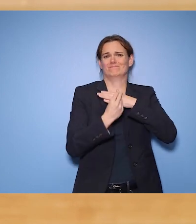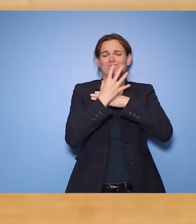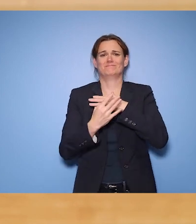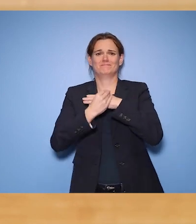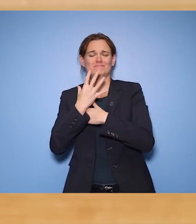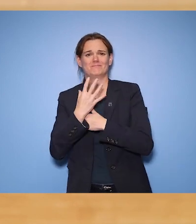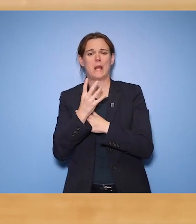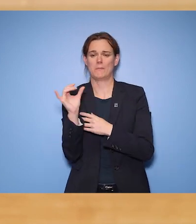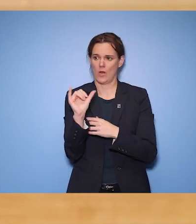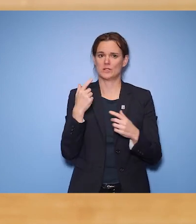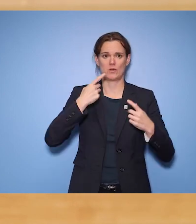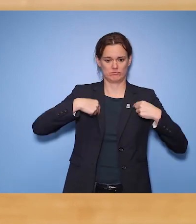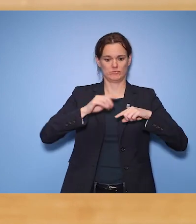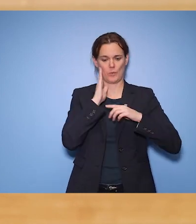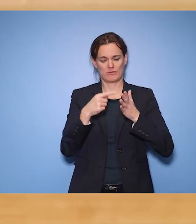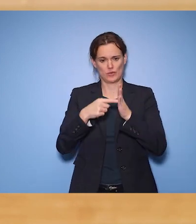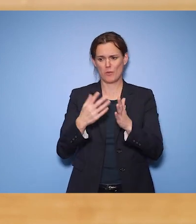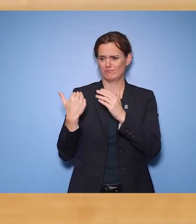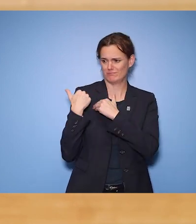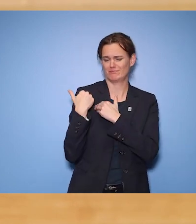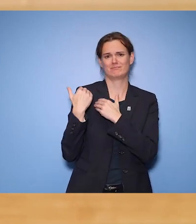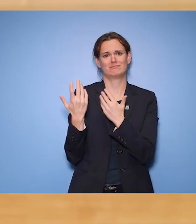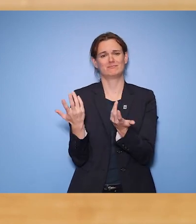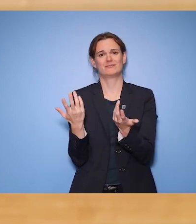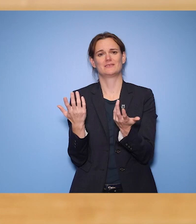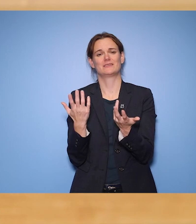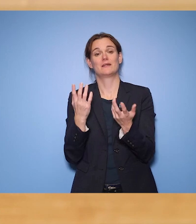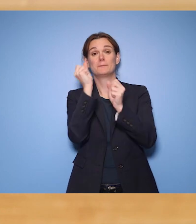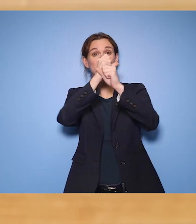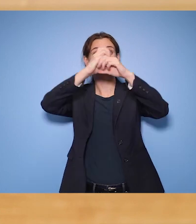to ensuring that we are living our mission of building Nova scotia's economy and quality